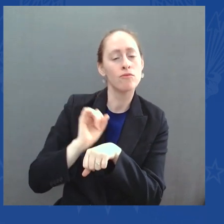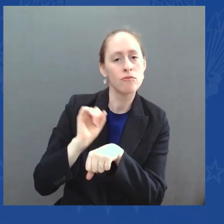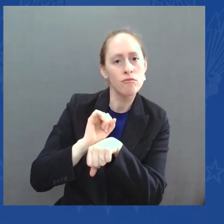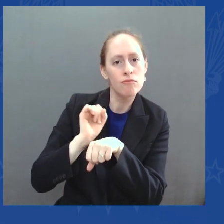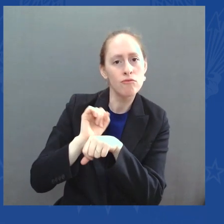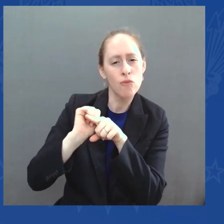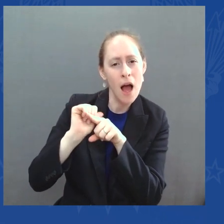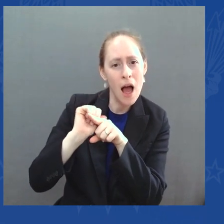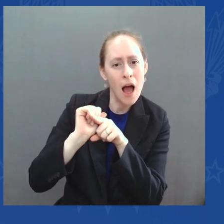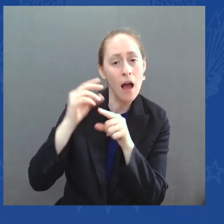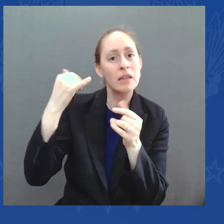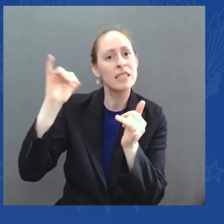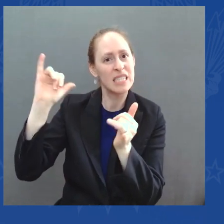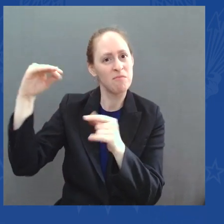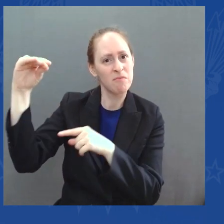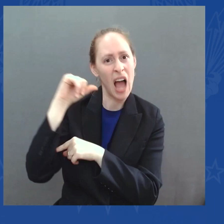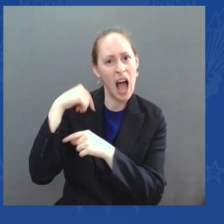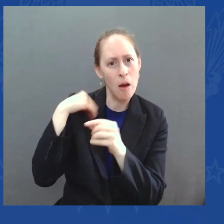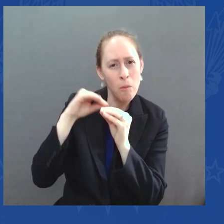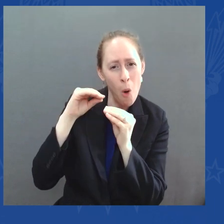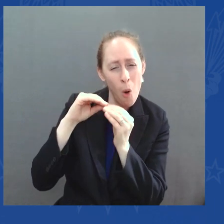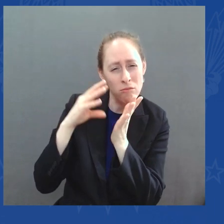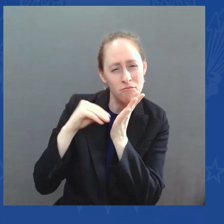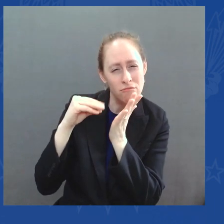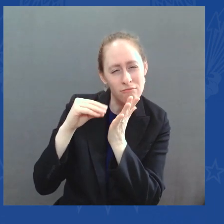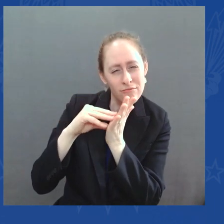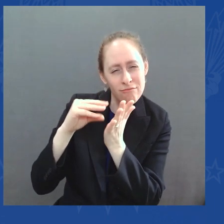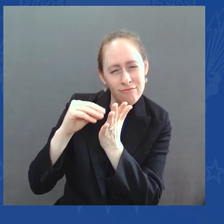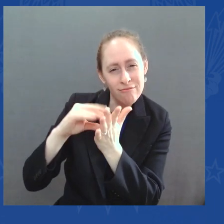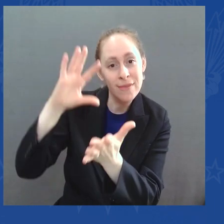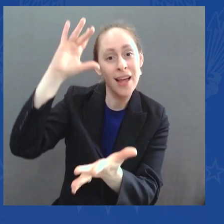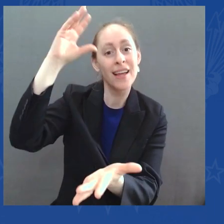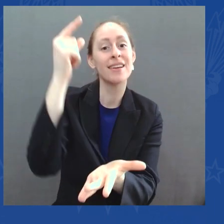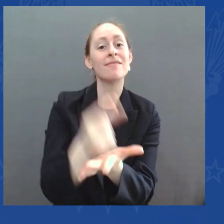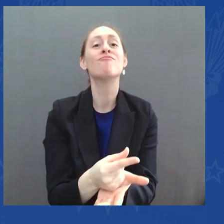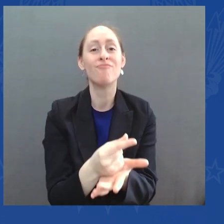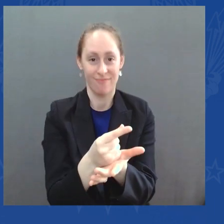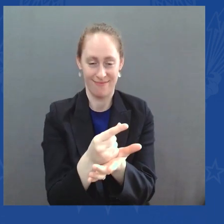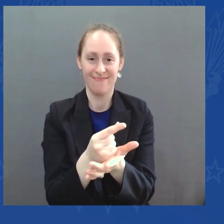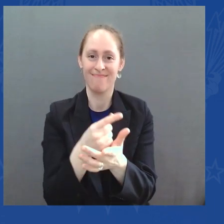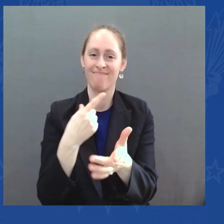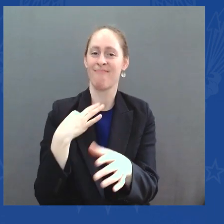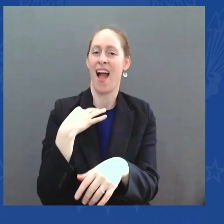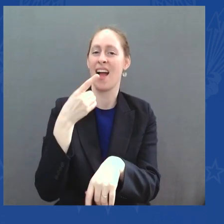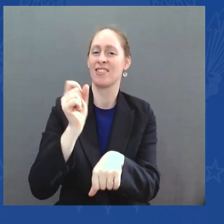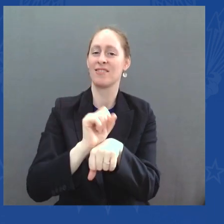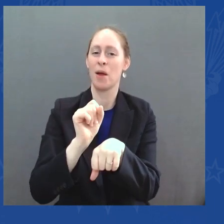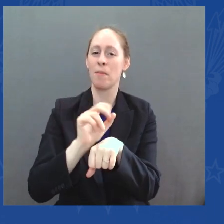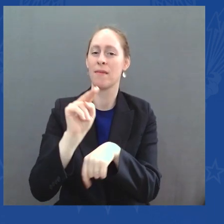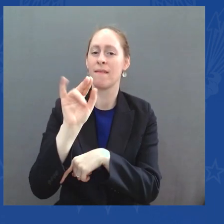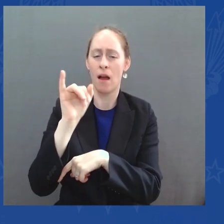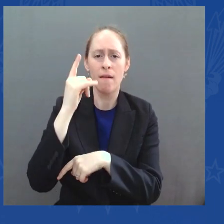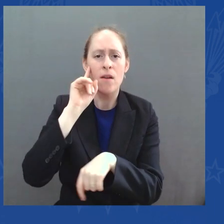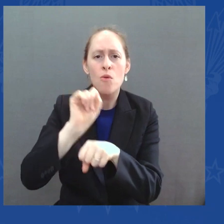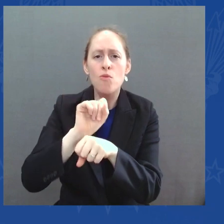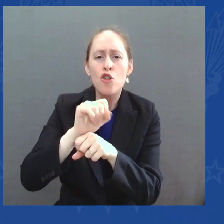Upon graduation, I applied to MNF-I and worked with the local recruiter. His name is Craig, who also made the application